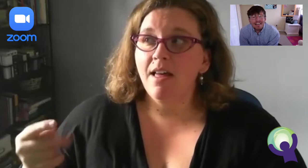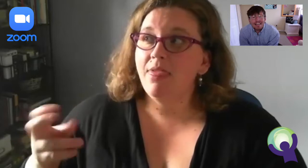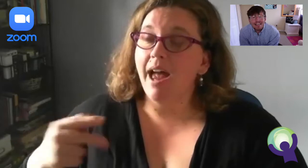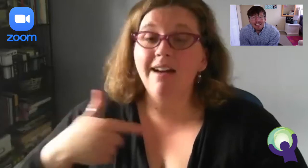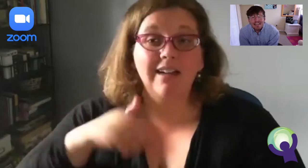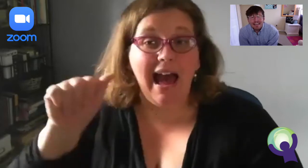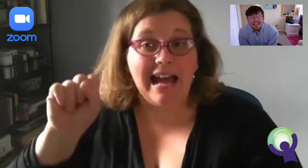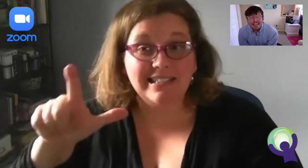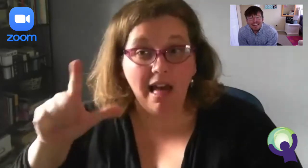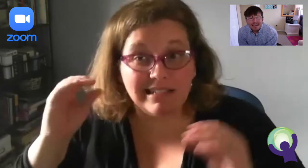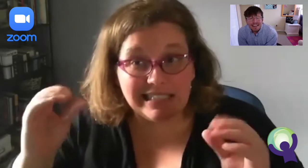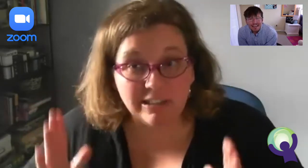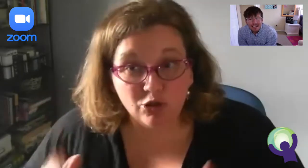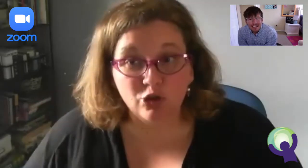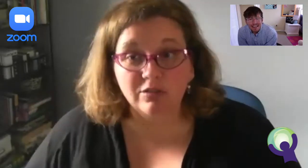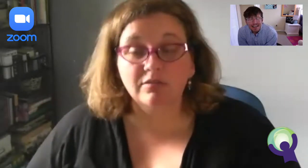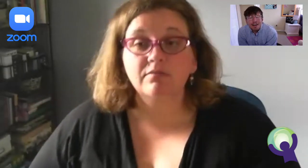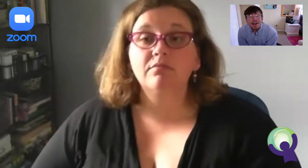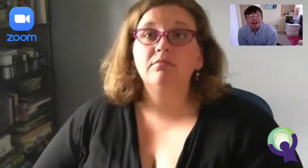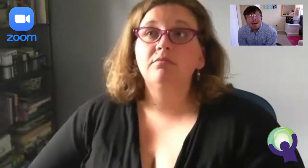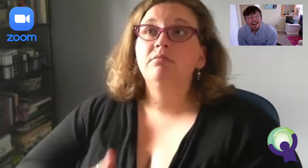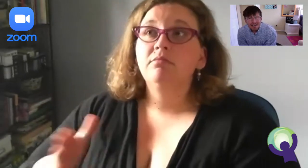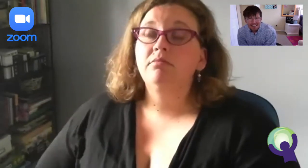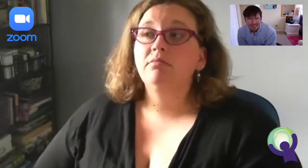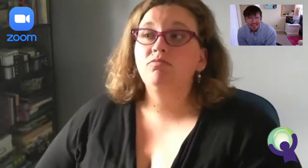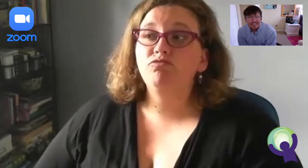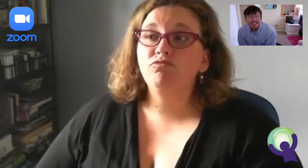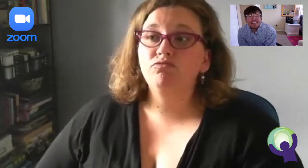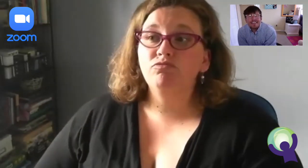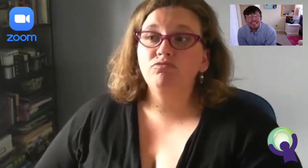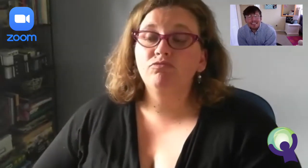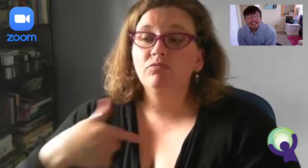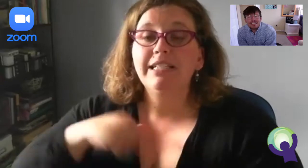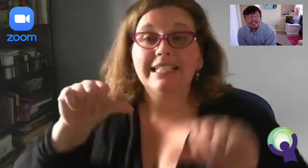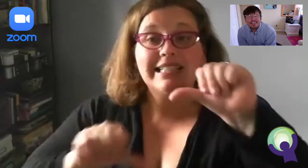and i was an asl teacher